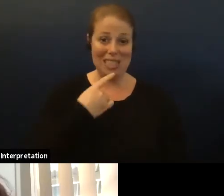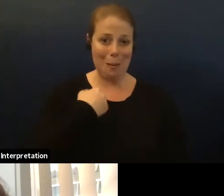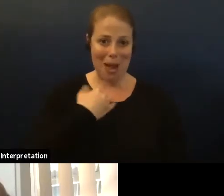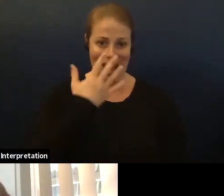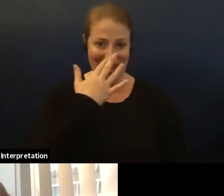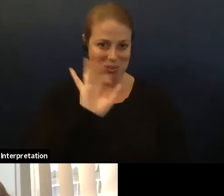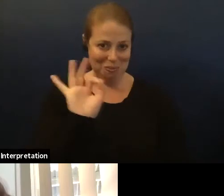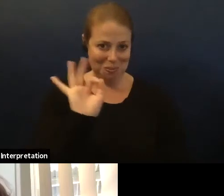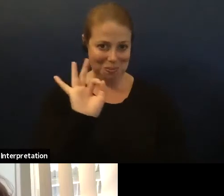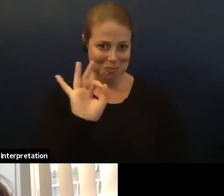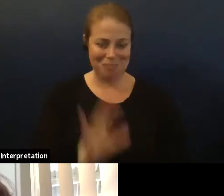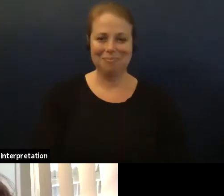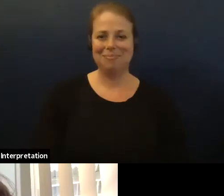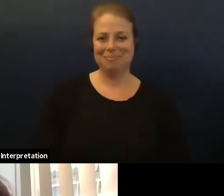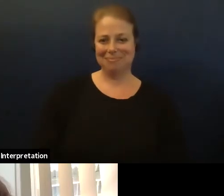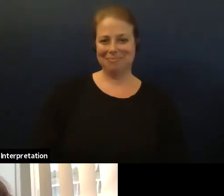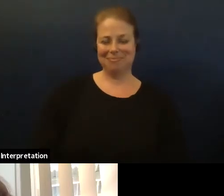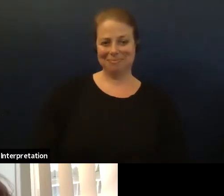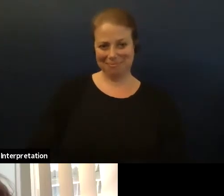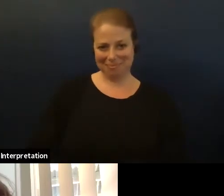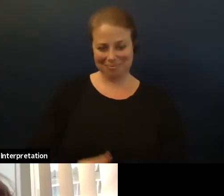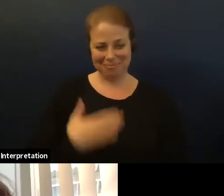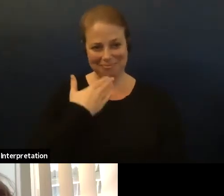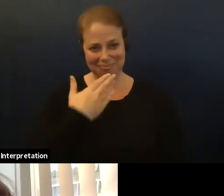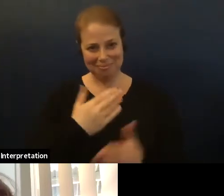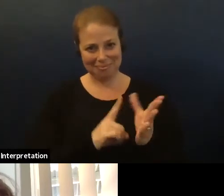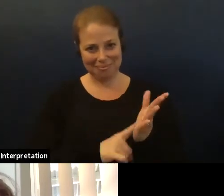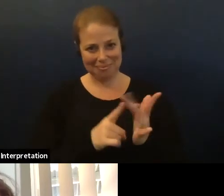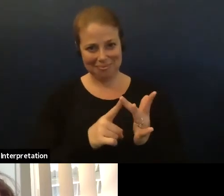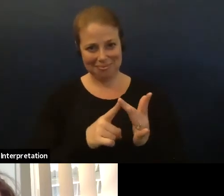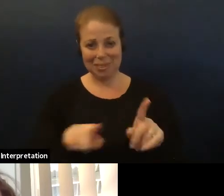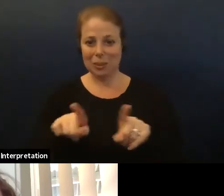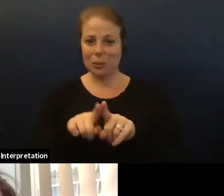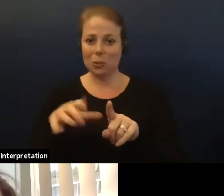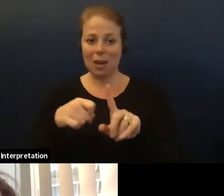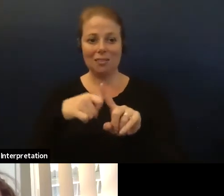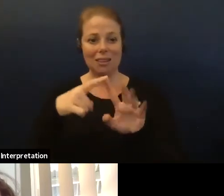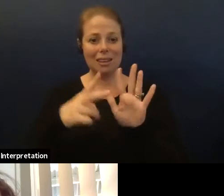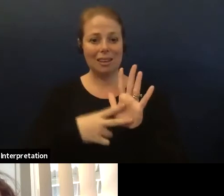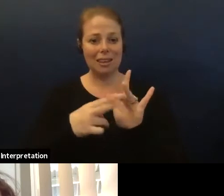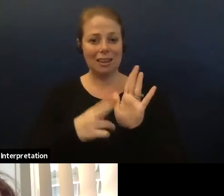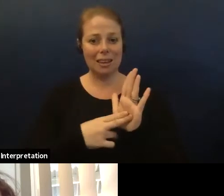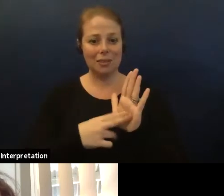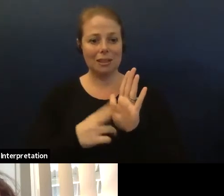Thanks Ali. We're also joined by Kevin Ng who's an artist based in Sydney working in AV